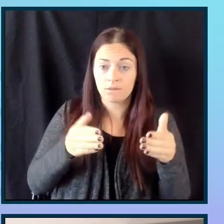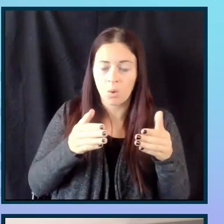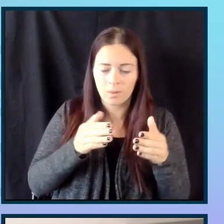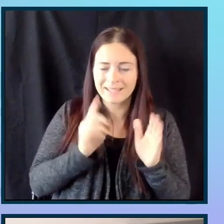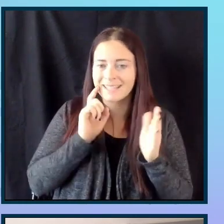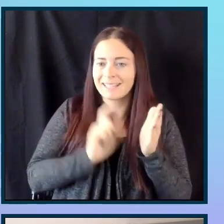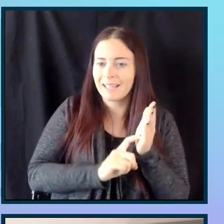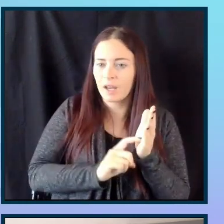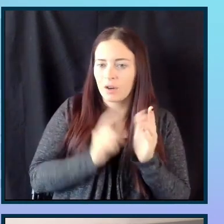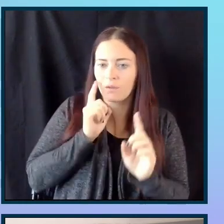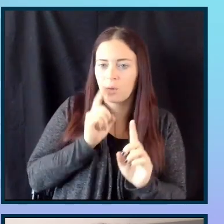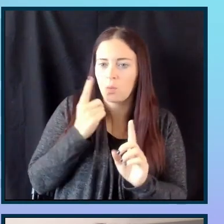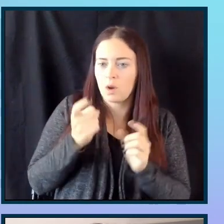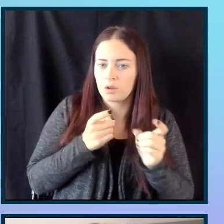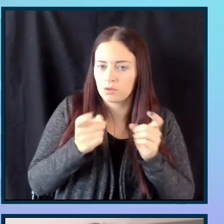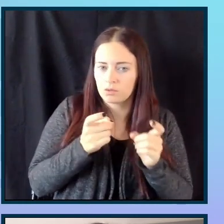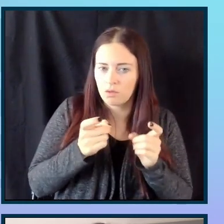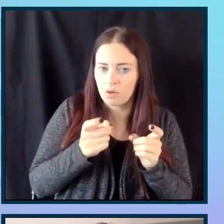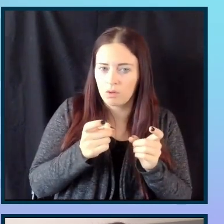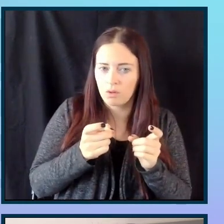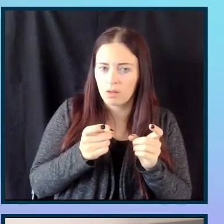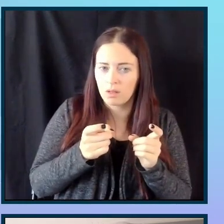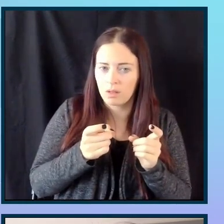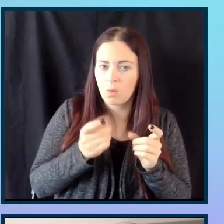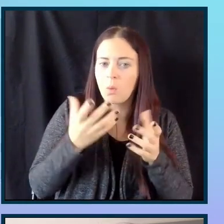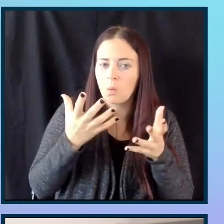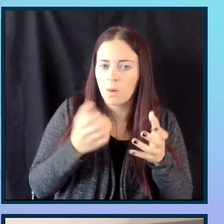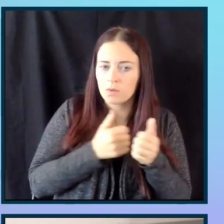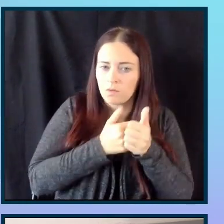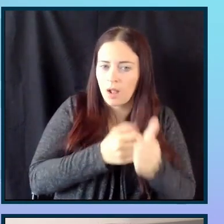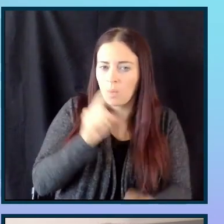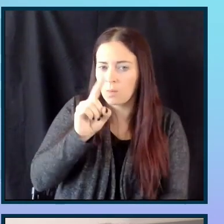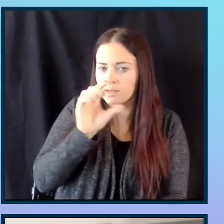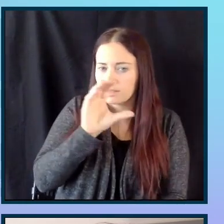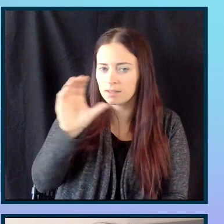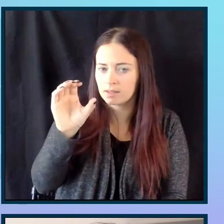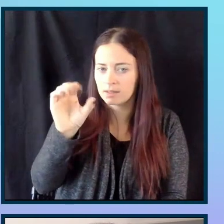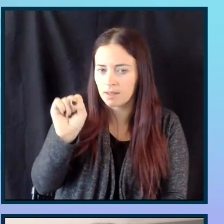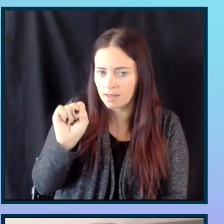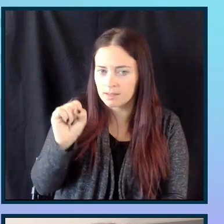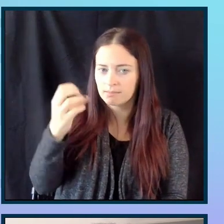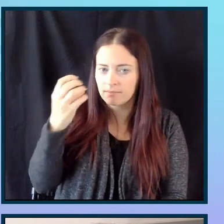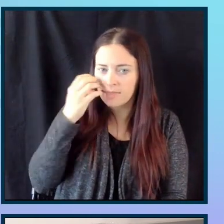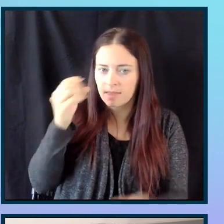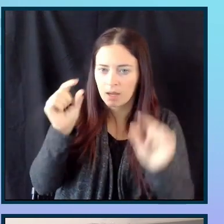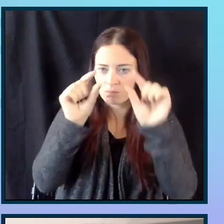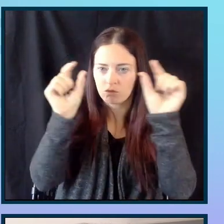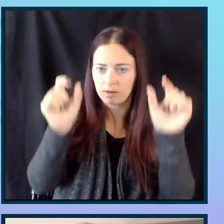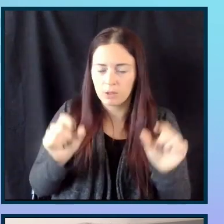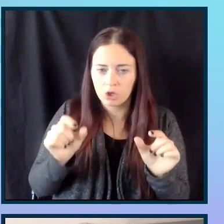to be either one CSS pixels thick perimeter. If you have a button or like on my screen